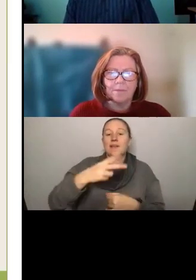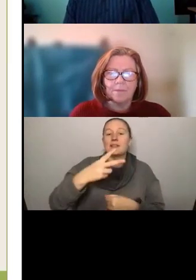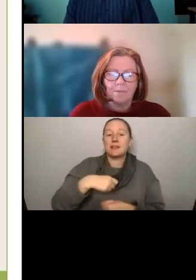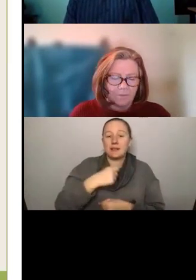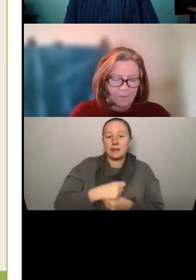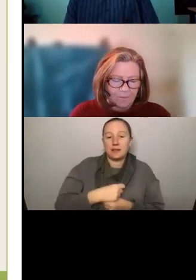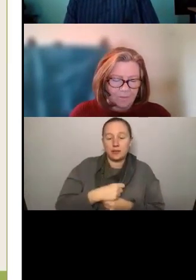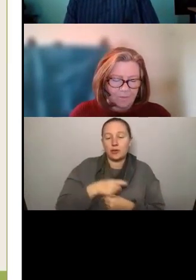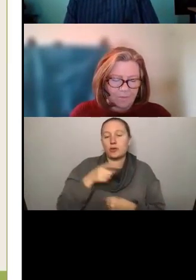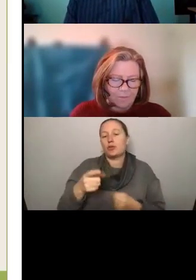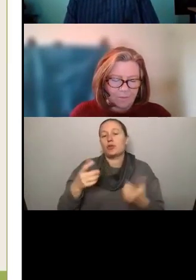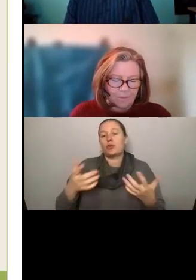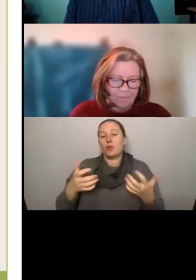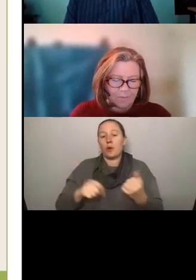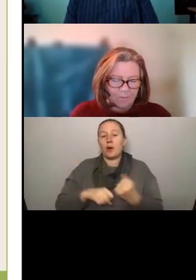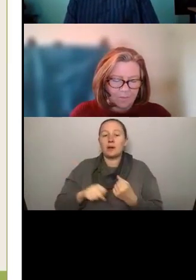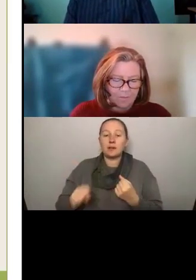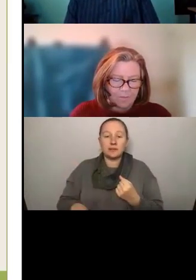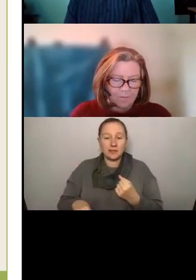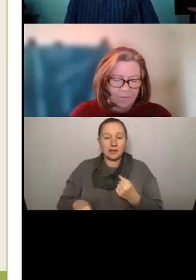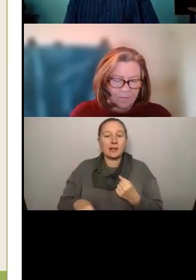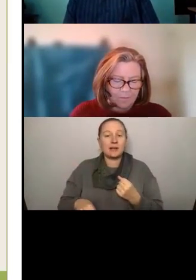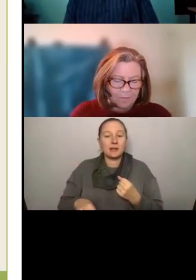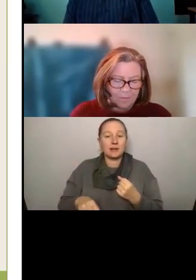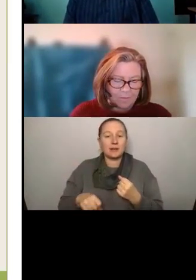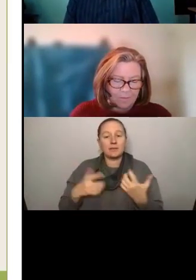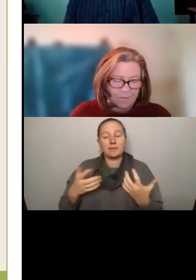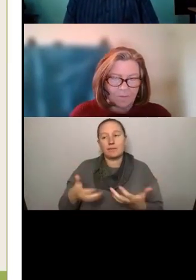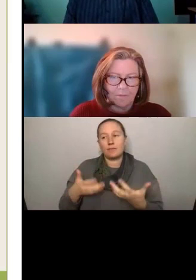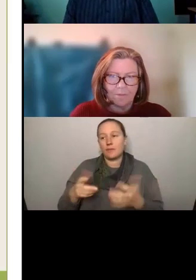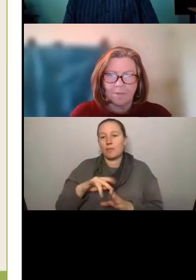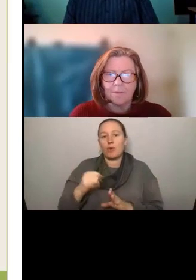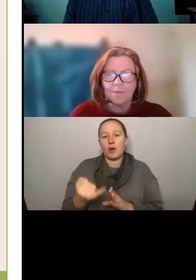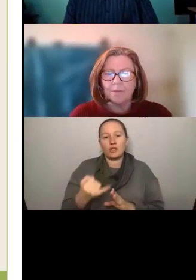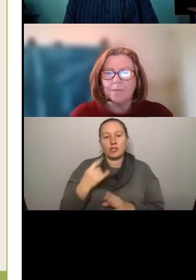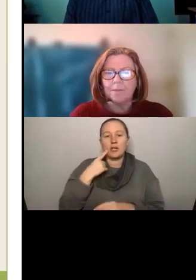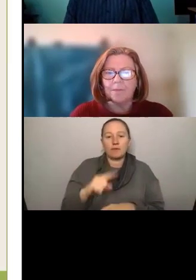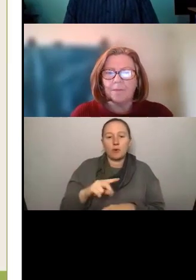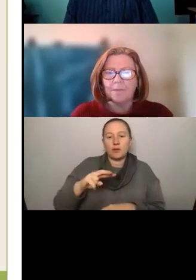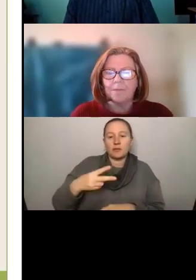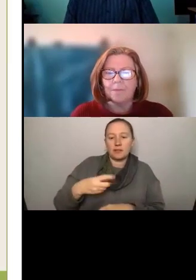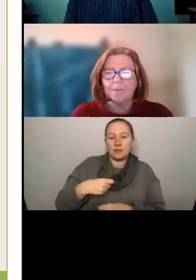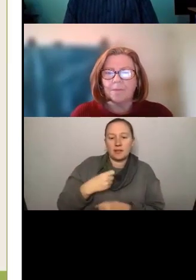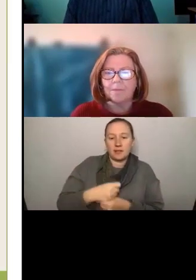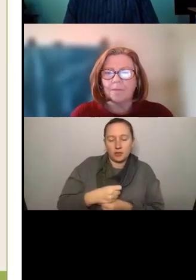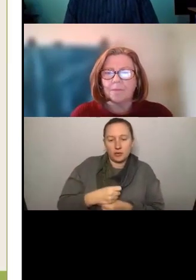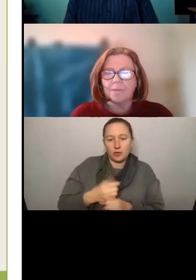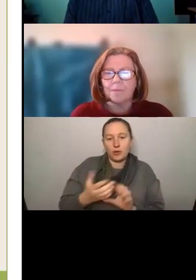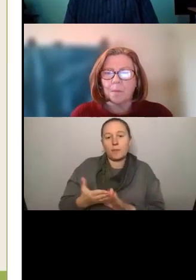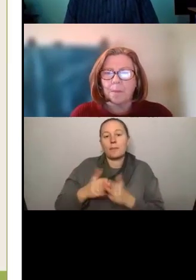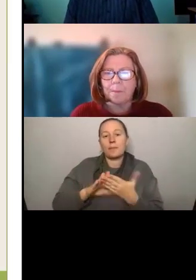you want to go ahead and extend your project for year two to make it actually a whole other year.